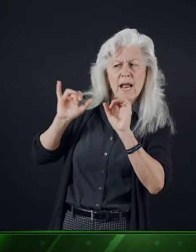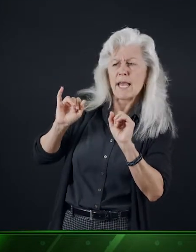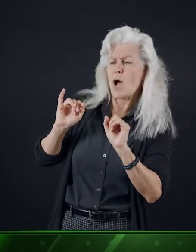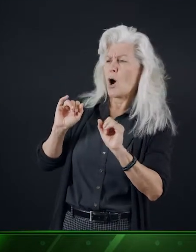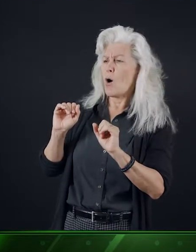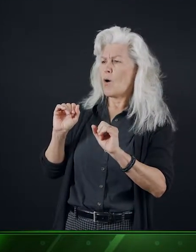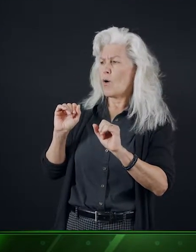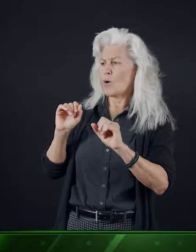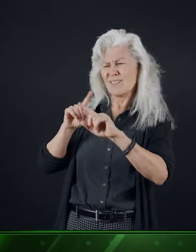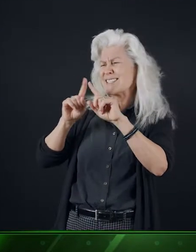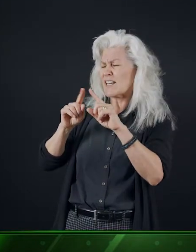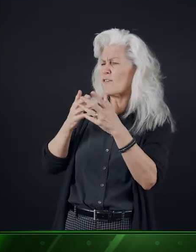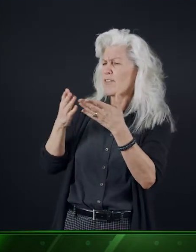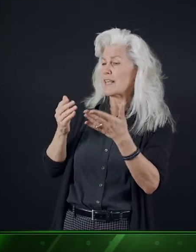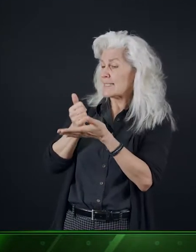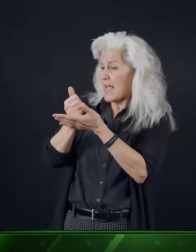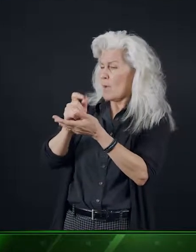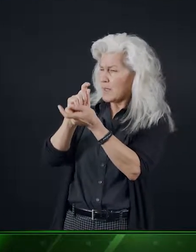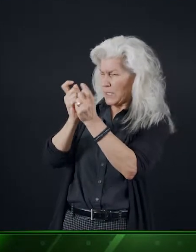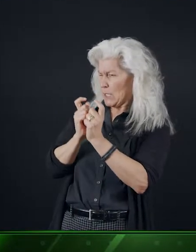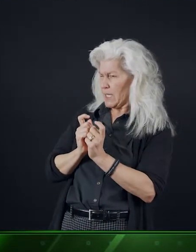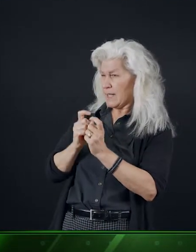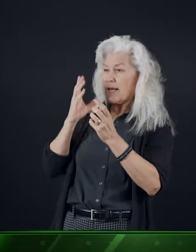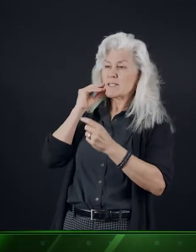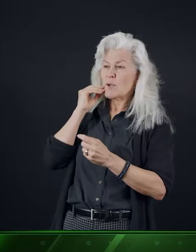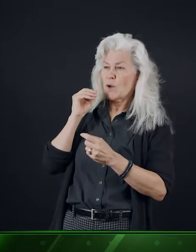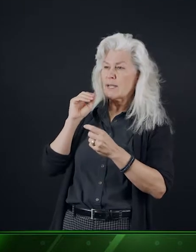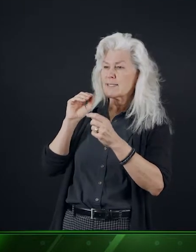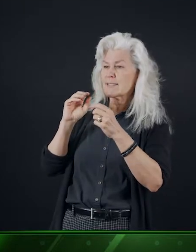their experience to make gameplay content less overwhelming or uncomfortable.